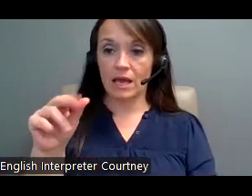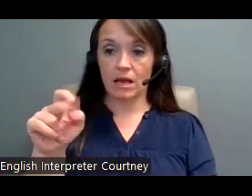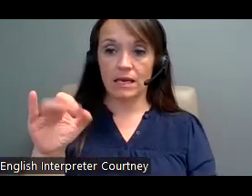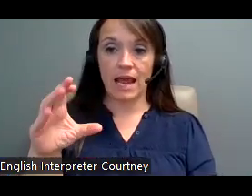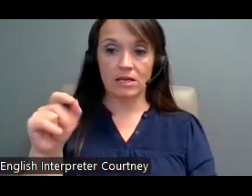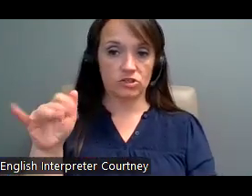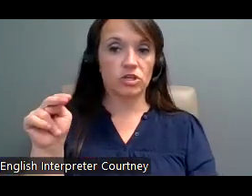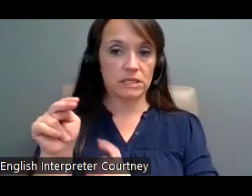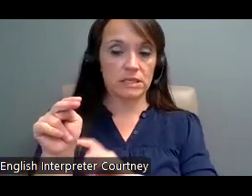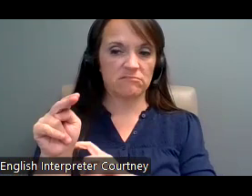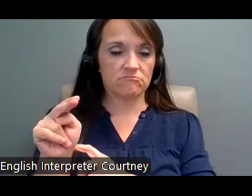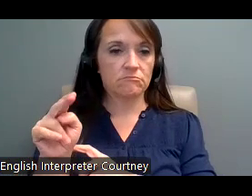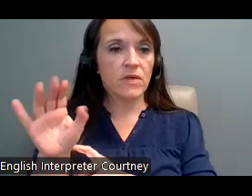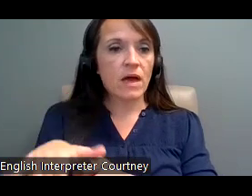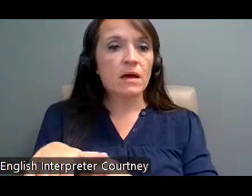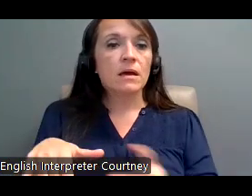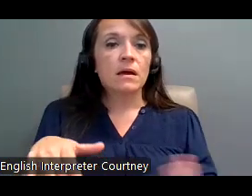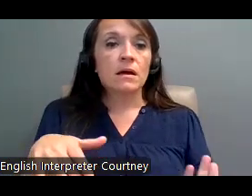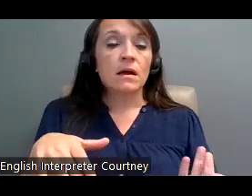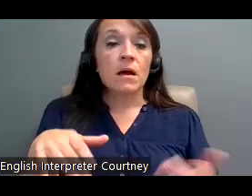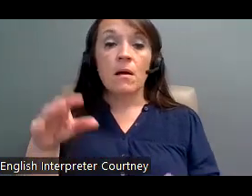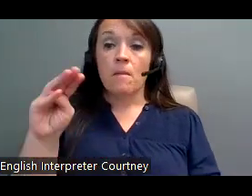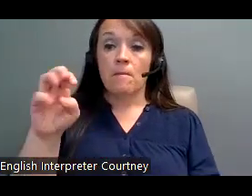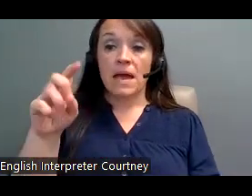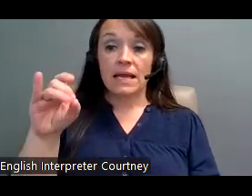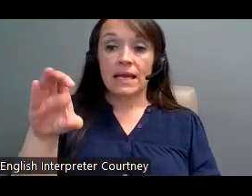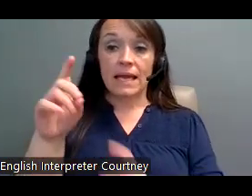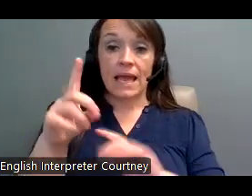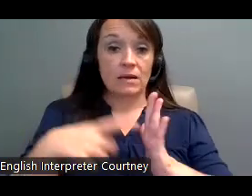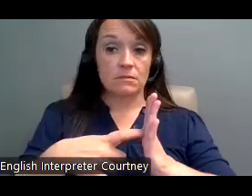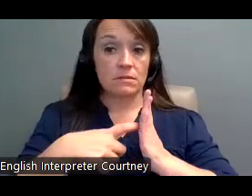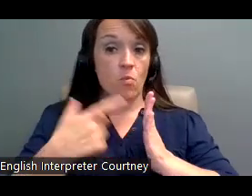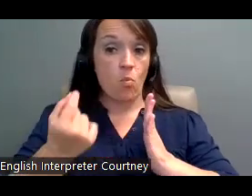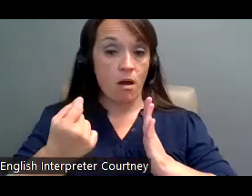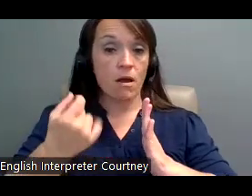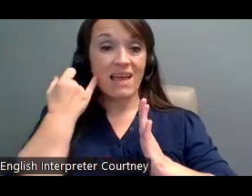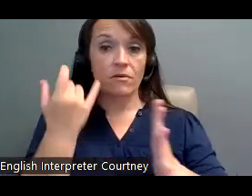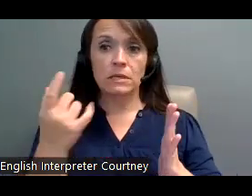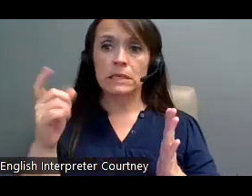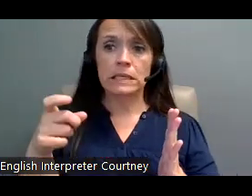One of the big requirement is that in order to get the service once you are on Medicaid you have to